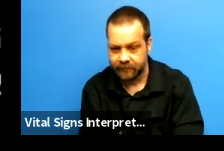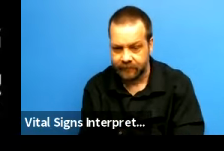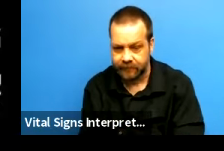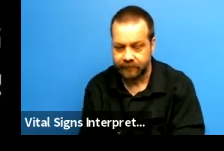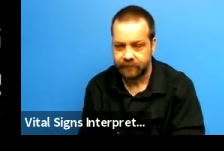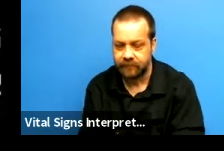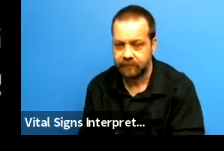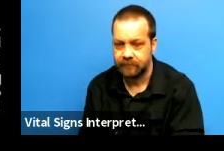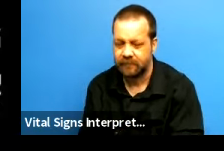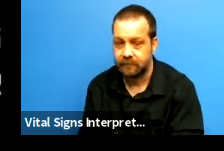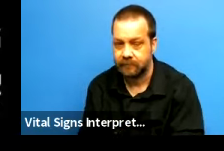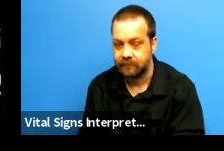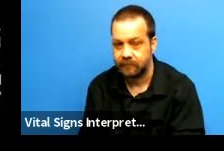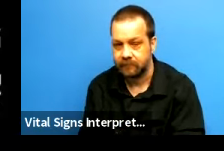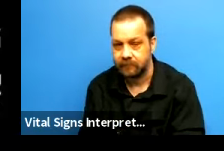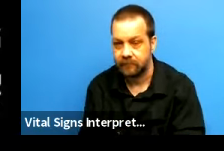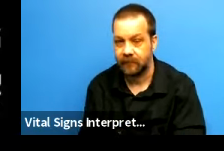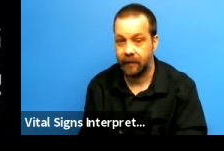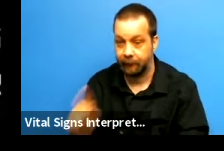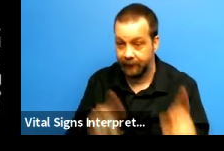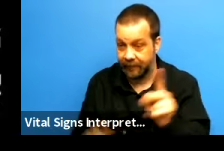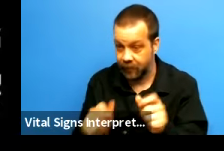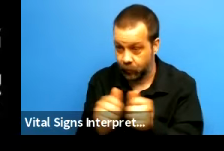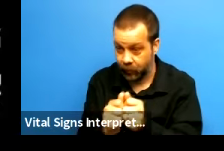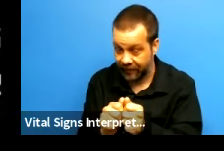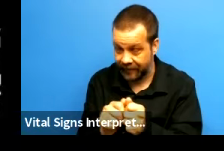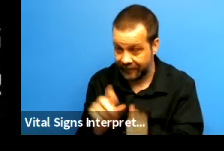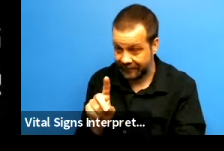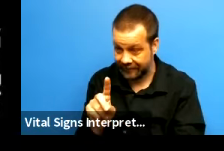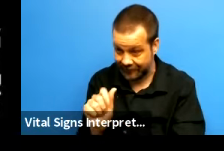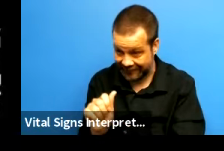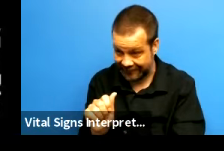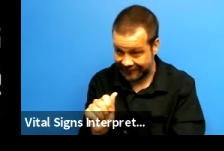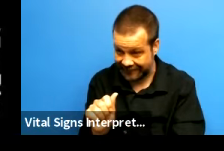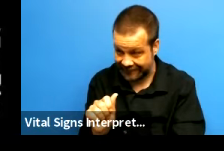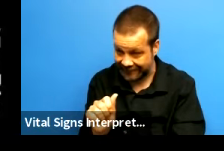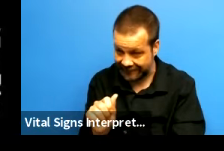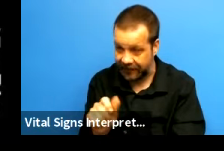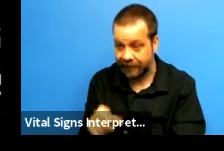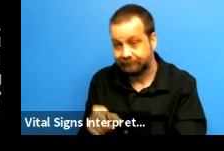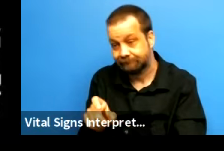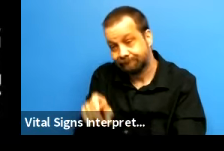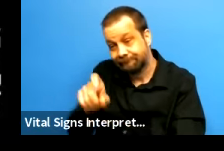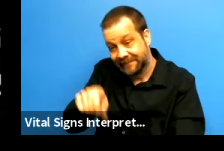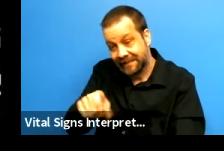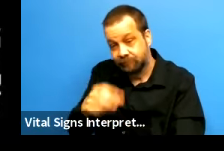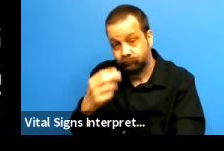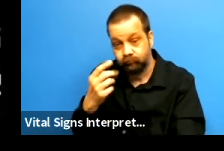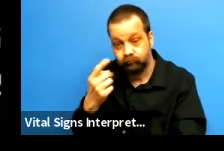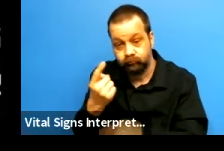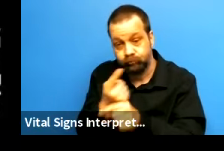We have people with disabilities who need reasonable accommodation